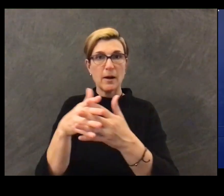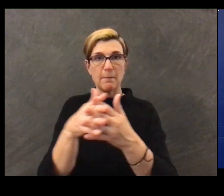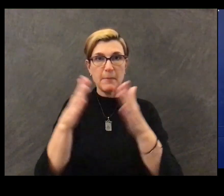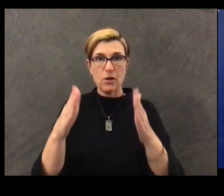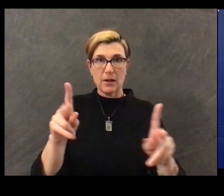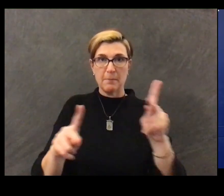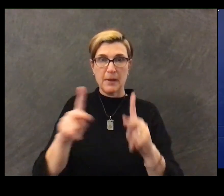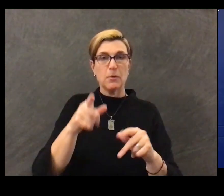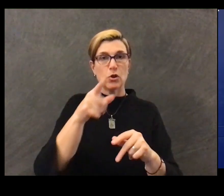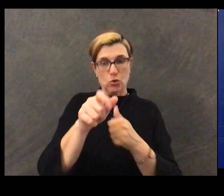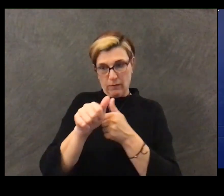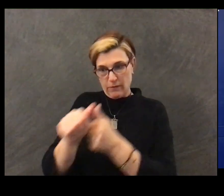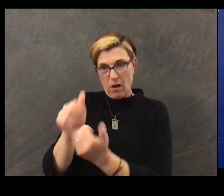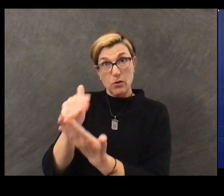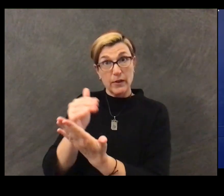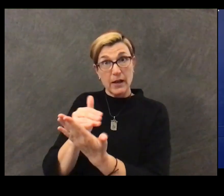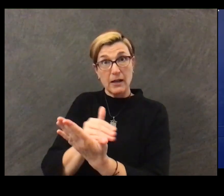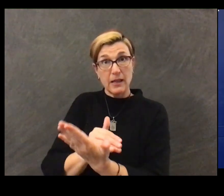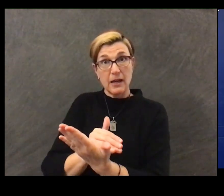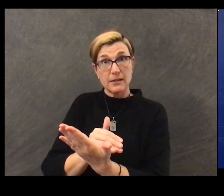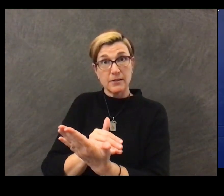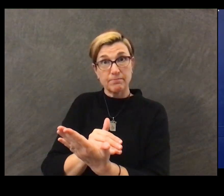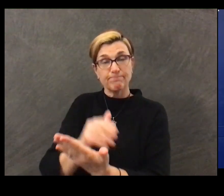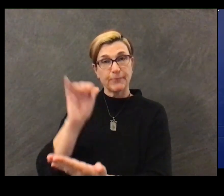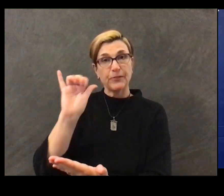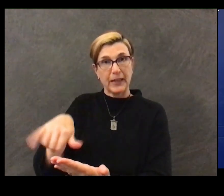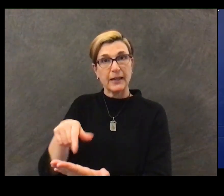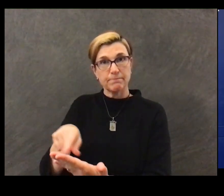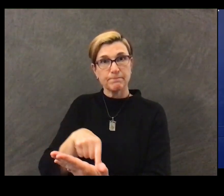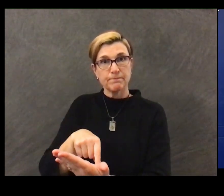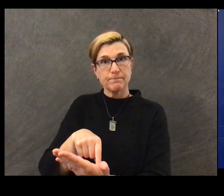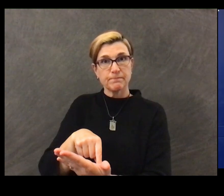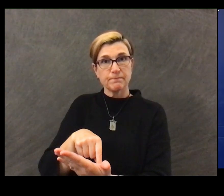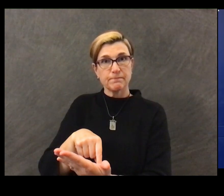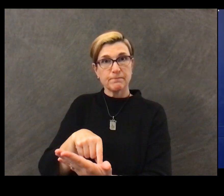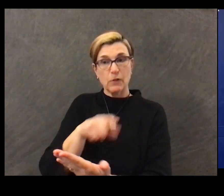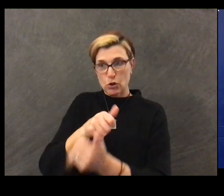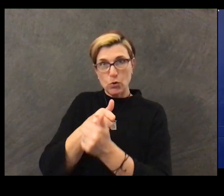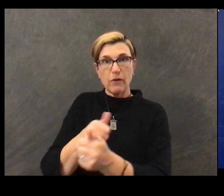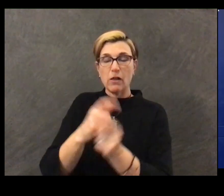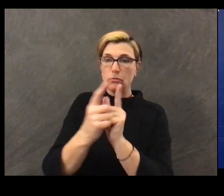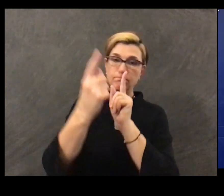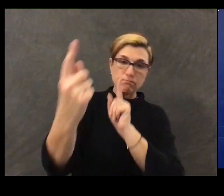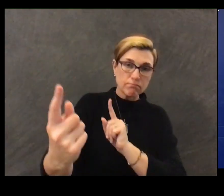guidelines the social distancing the personal hygiene that the recommendation